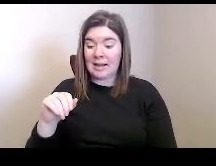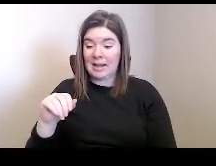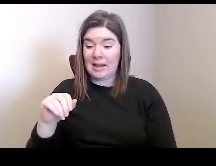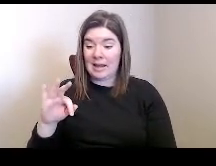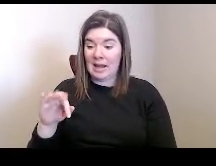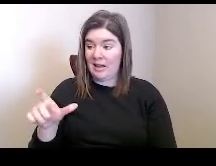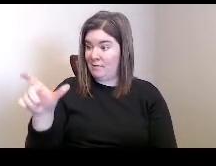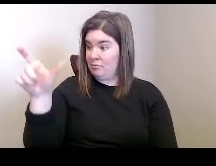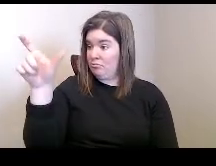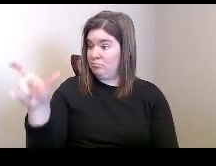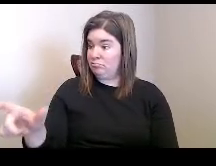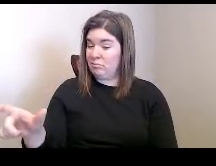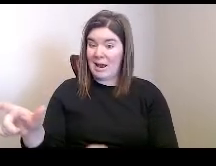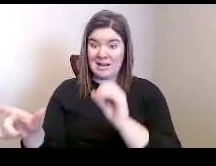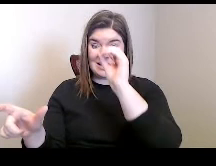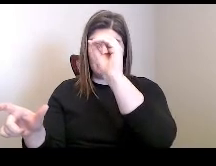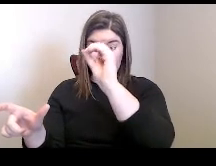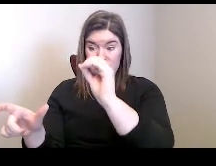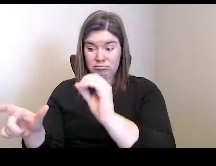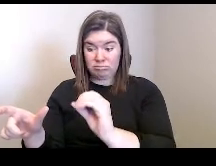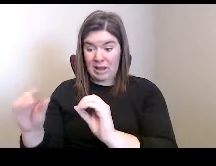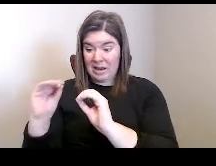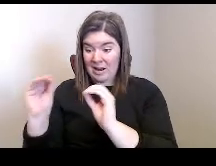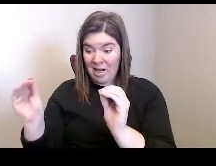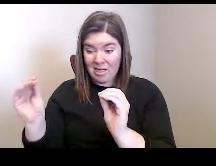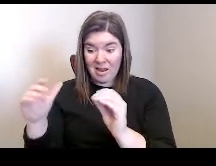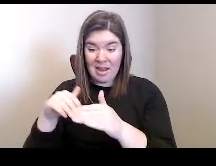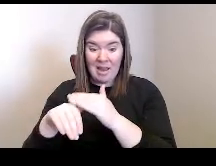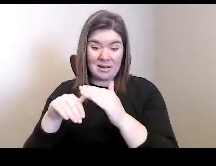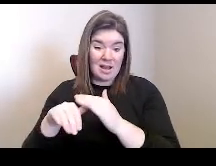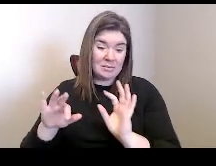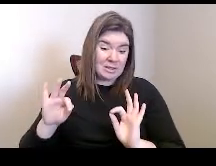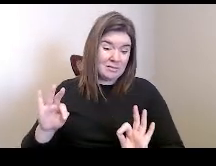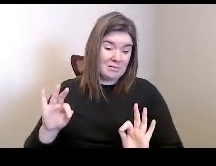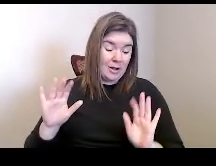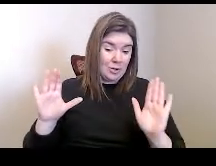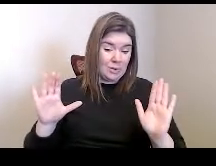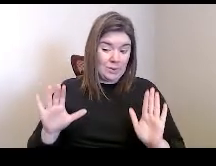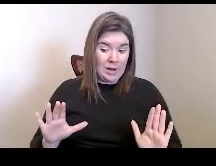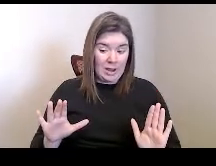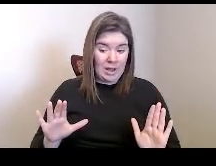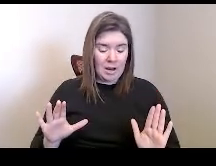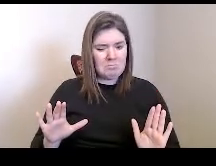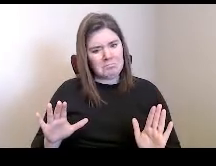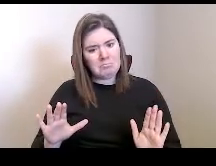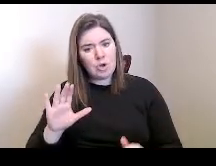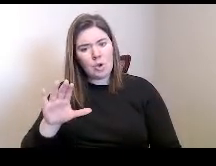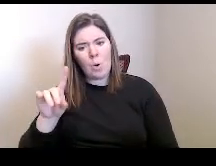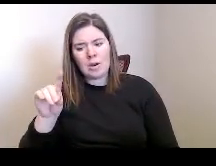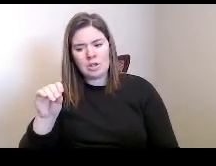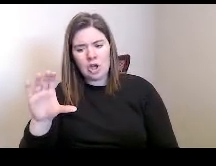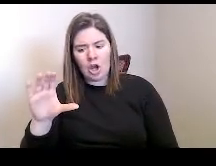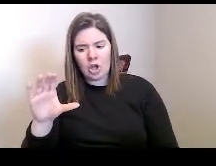so the accessibility is good to go, then your document will read very well with any